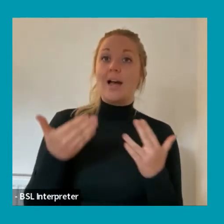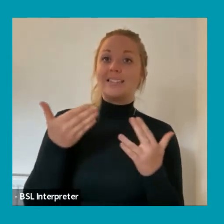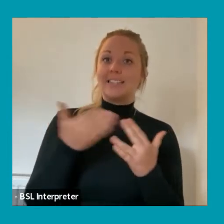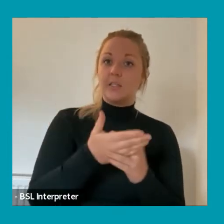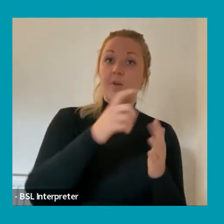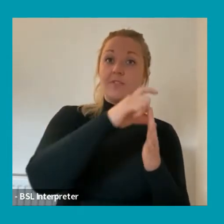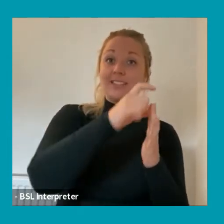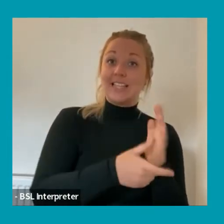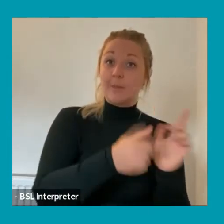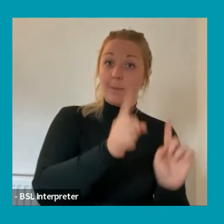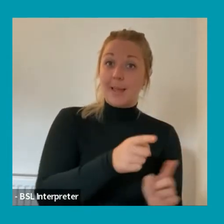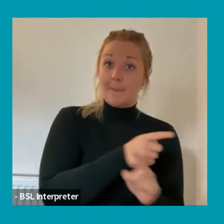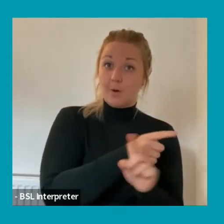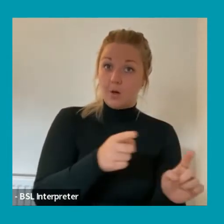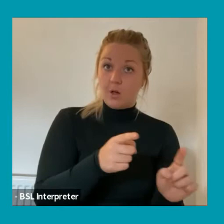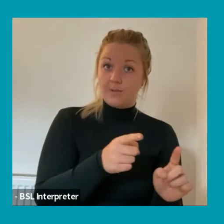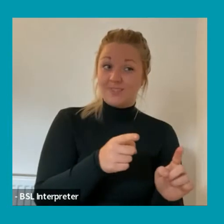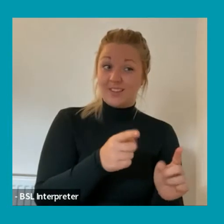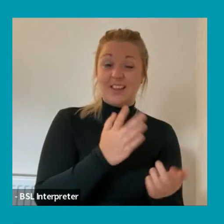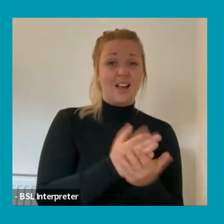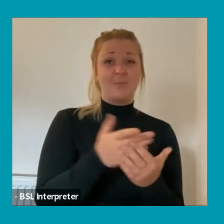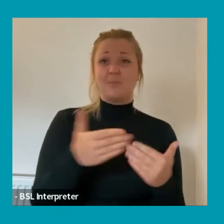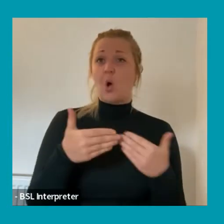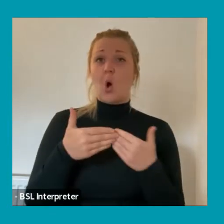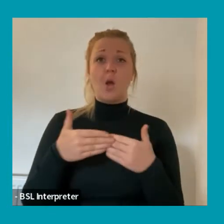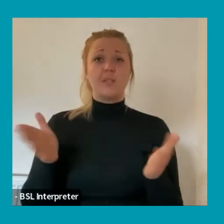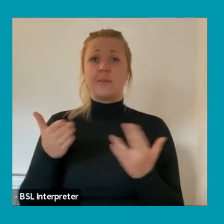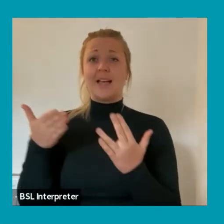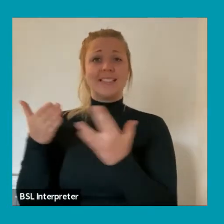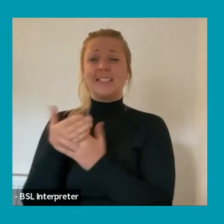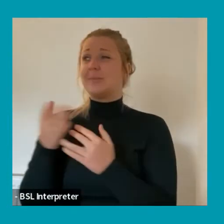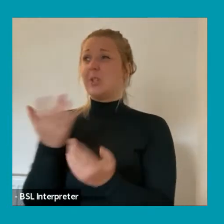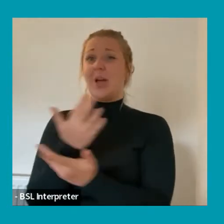It actually opens up accessibility for everybody.